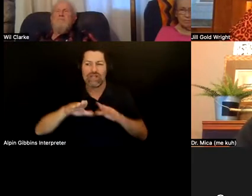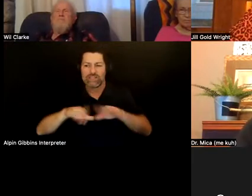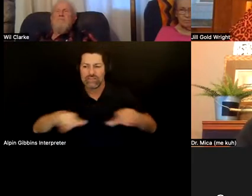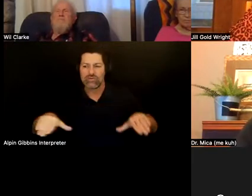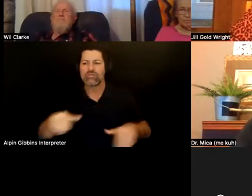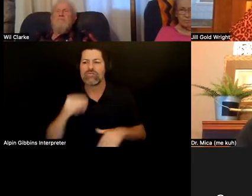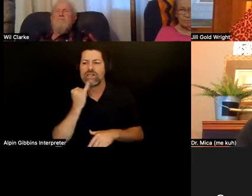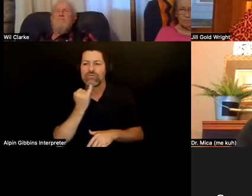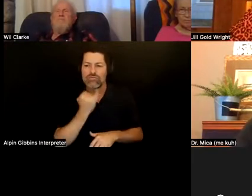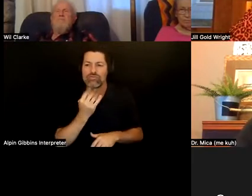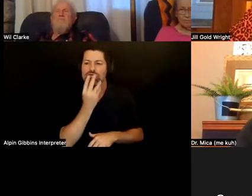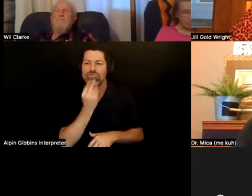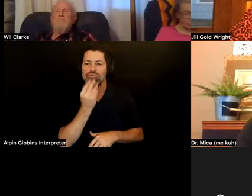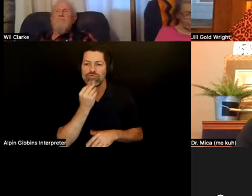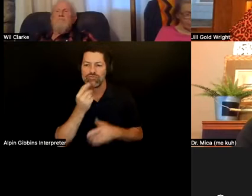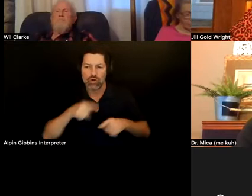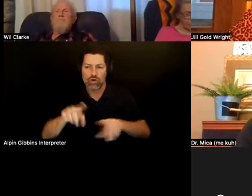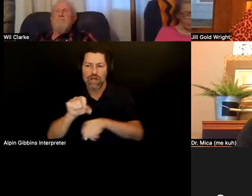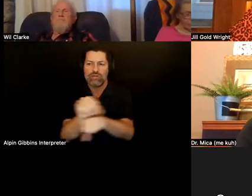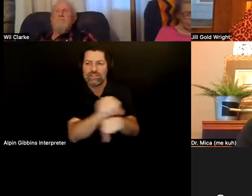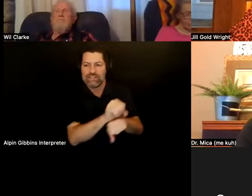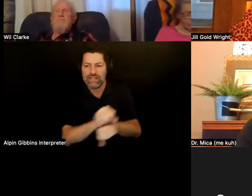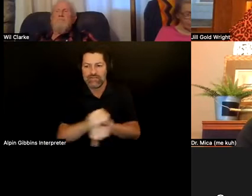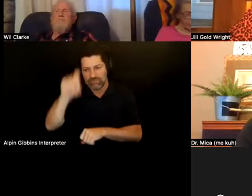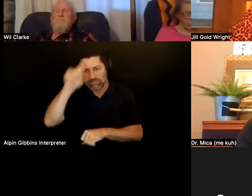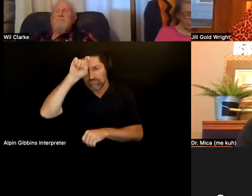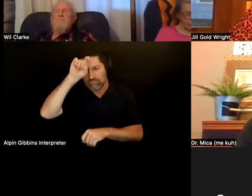19:20:16 When they were enslaved in Egypt by Pharaoh.